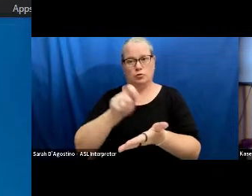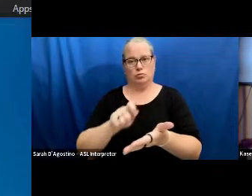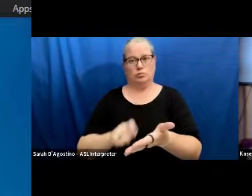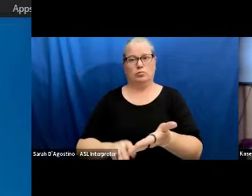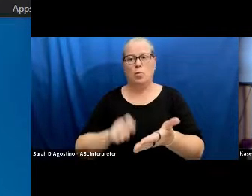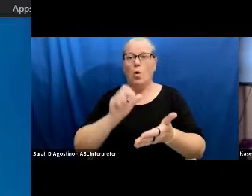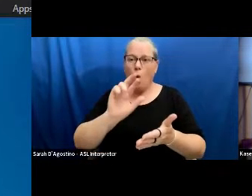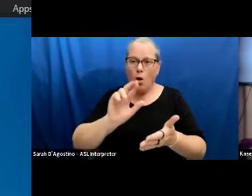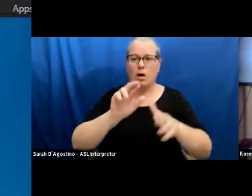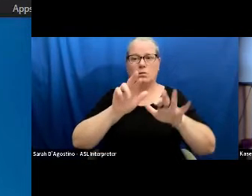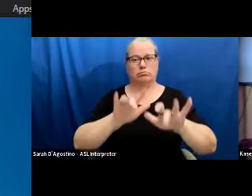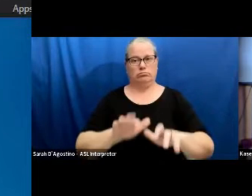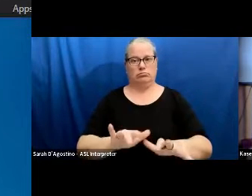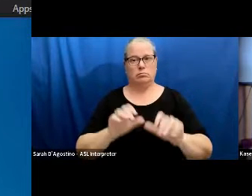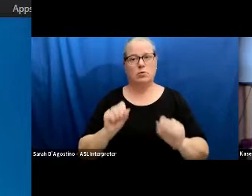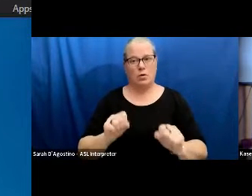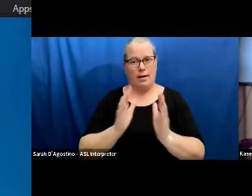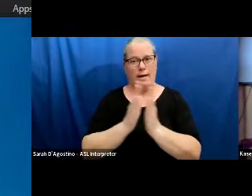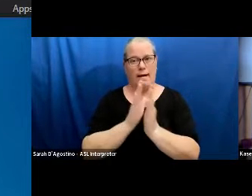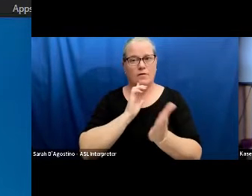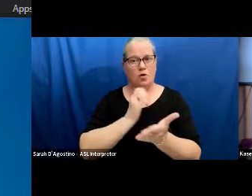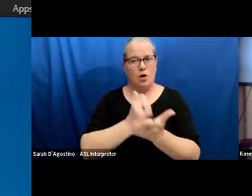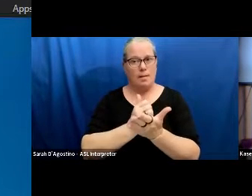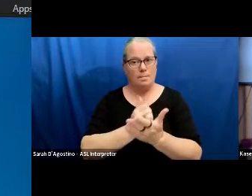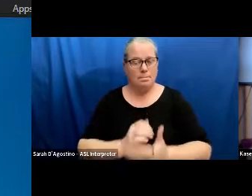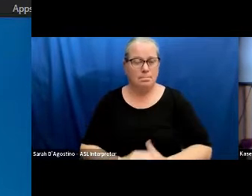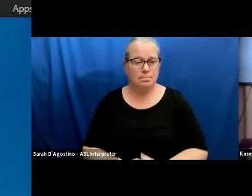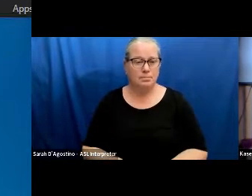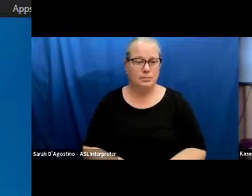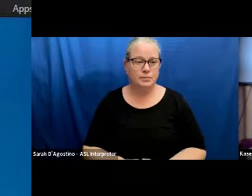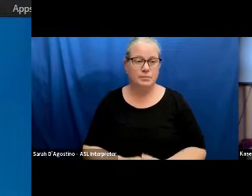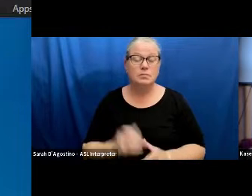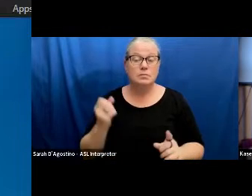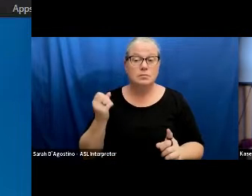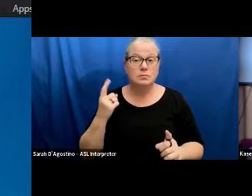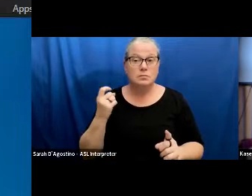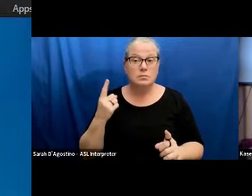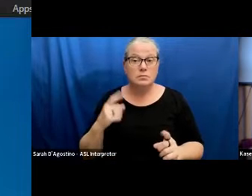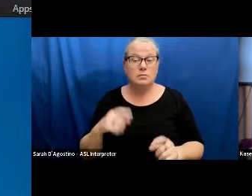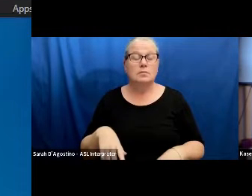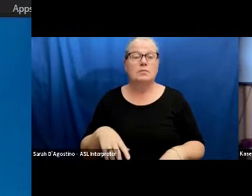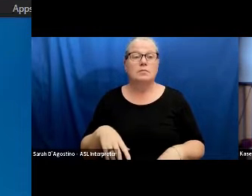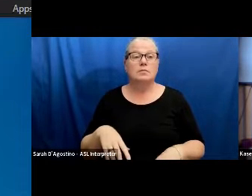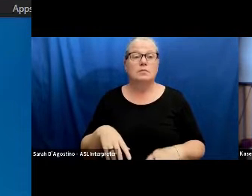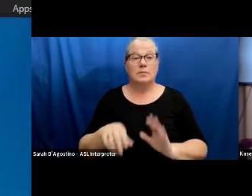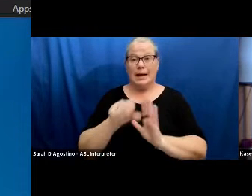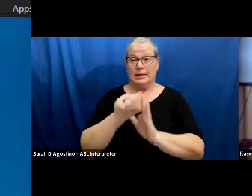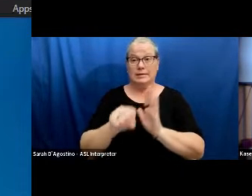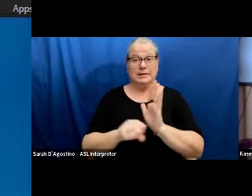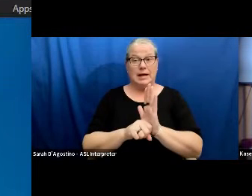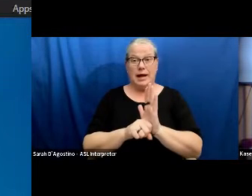it's worth noting that a state cannot categorically disqualify all